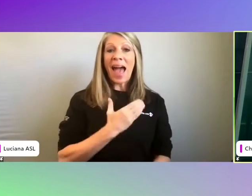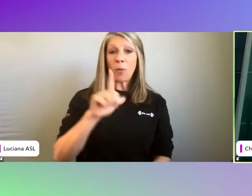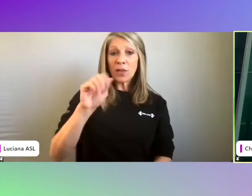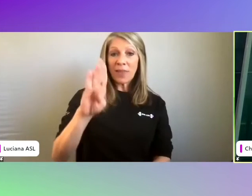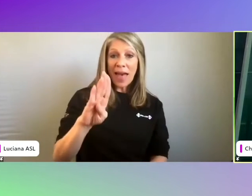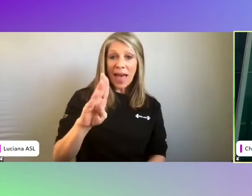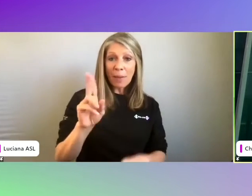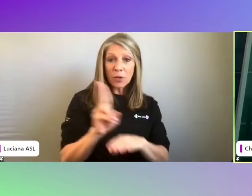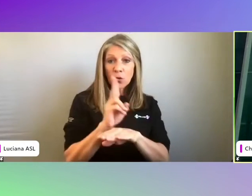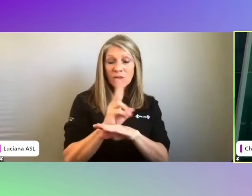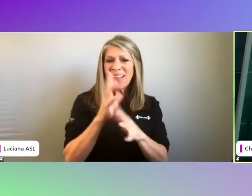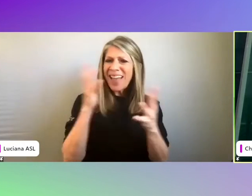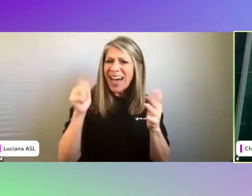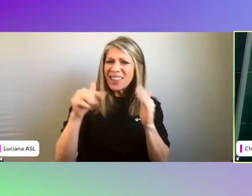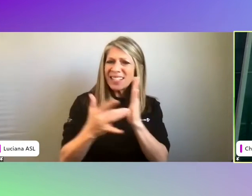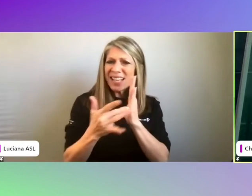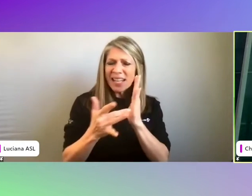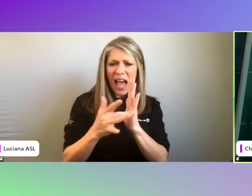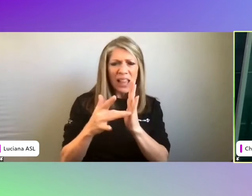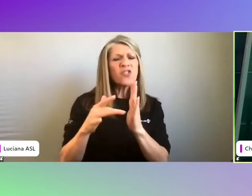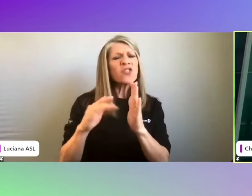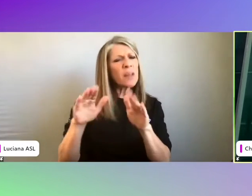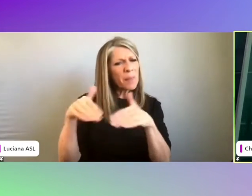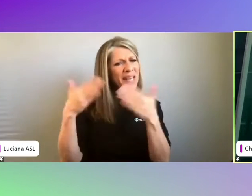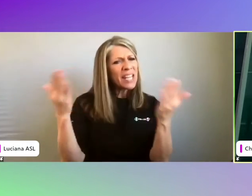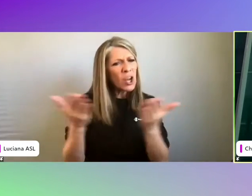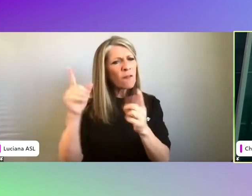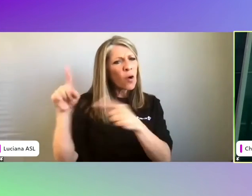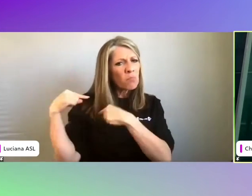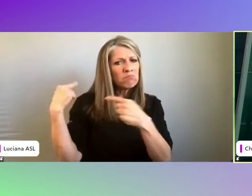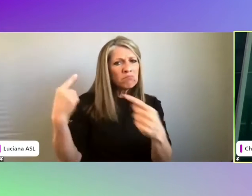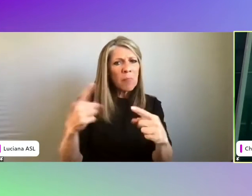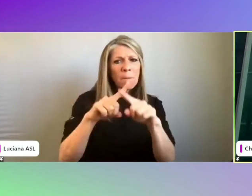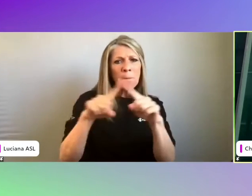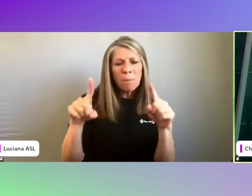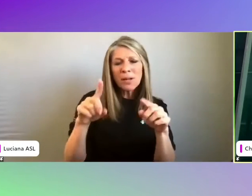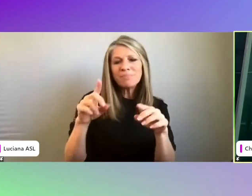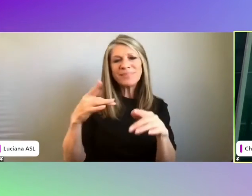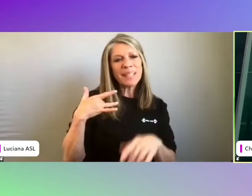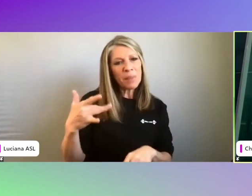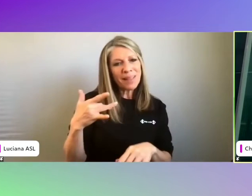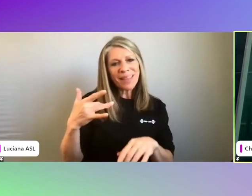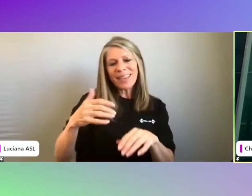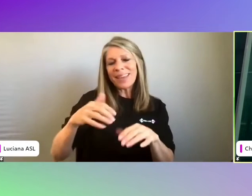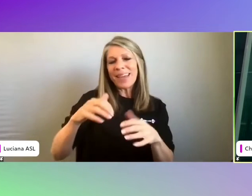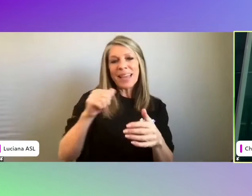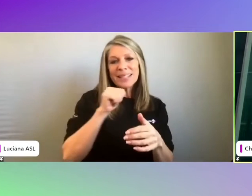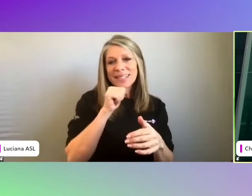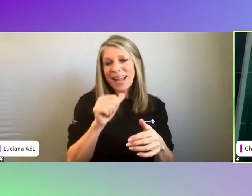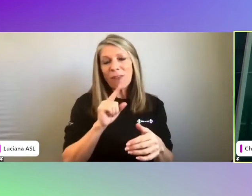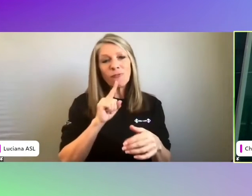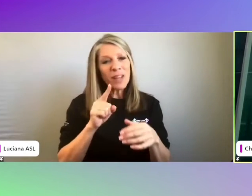processes we use at the library for tactile graphics. Our lab uses -- a lot of